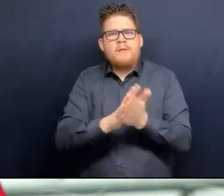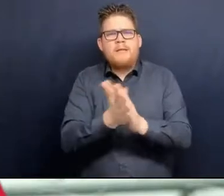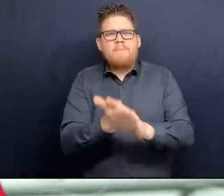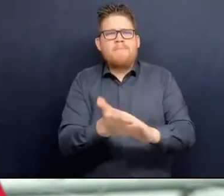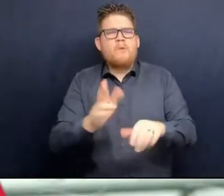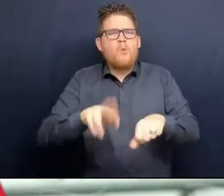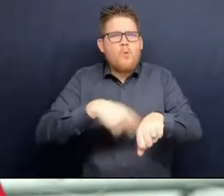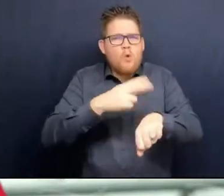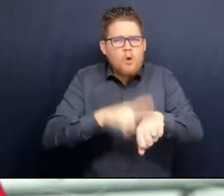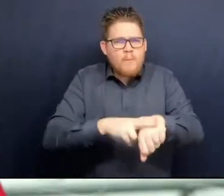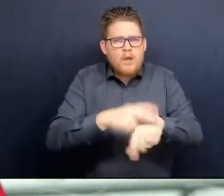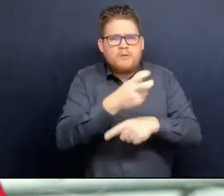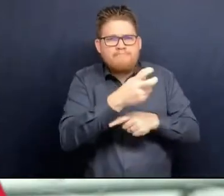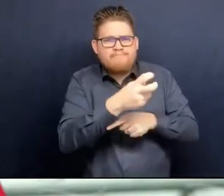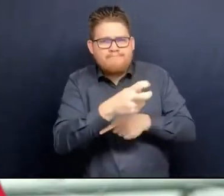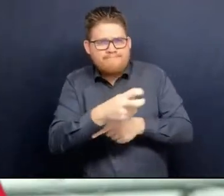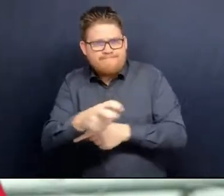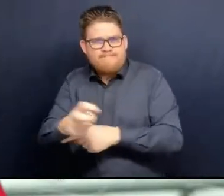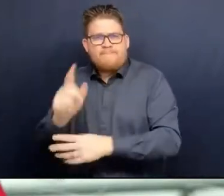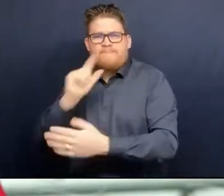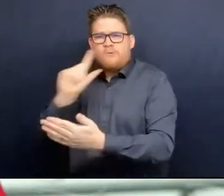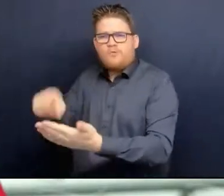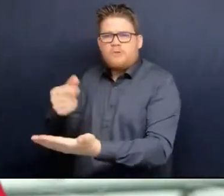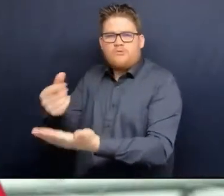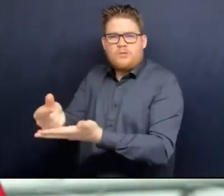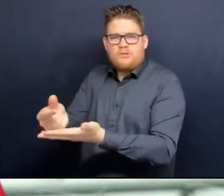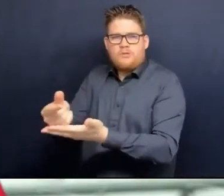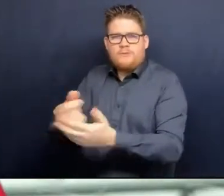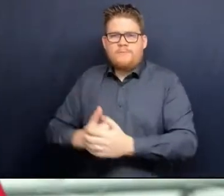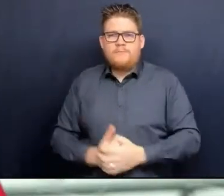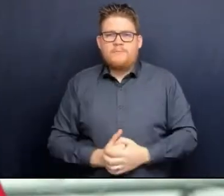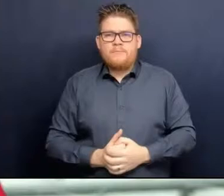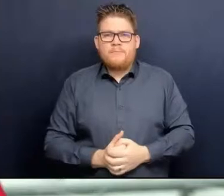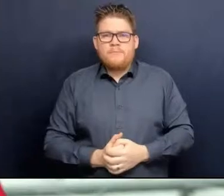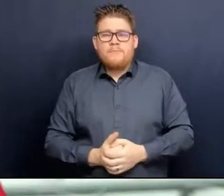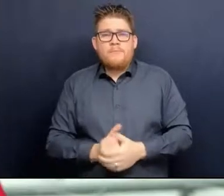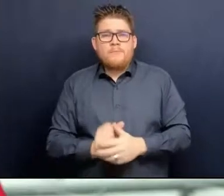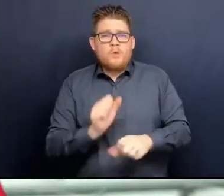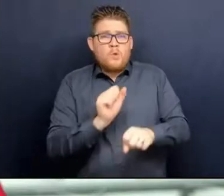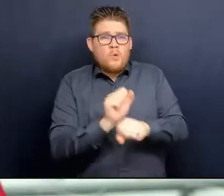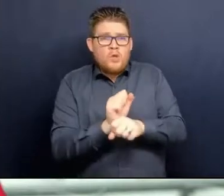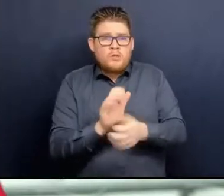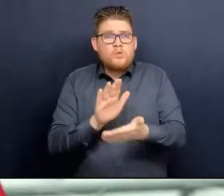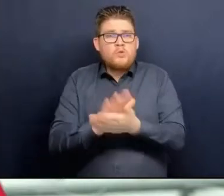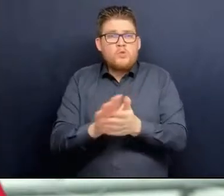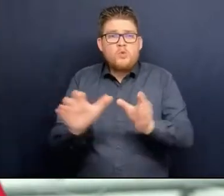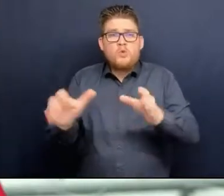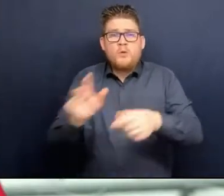So we want our working really closely. With the school that K to 12, but also the early